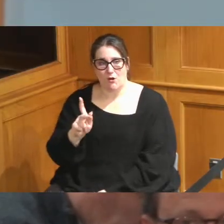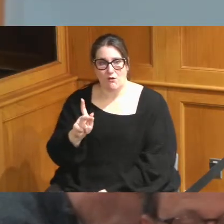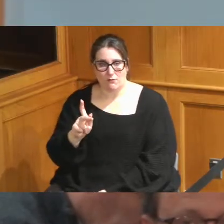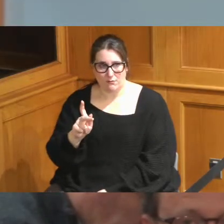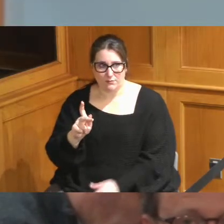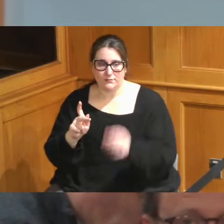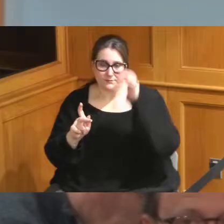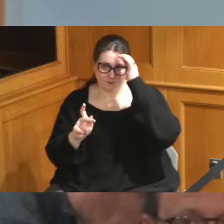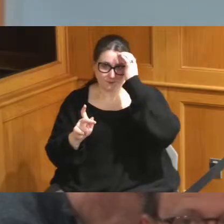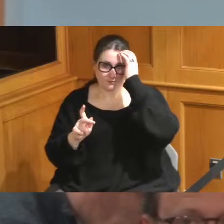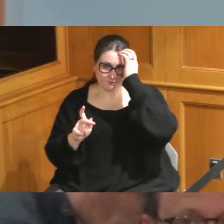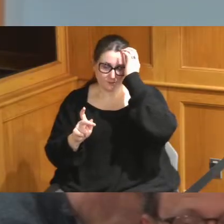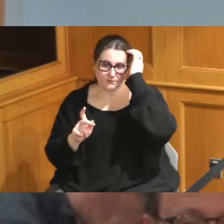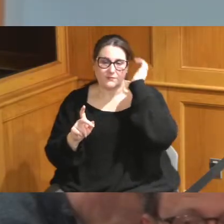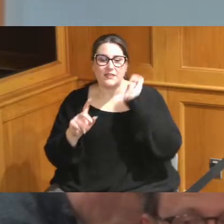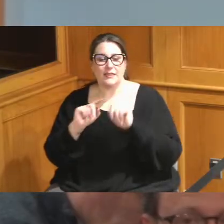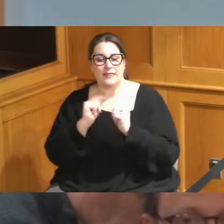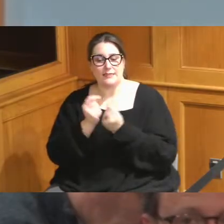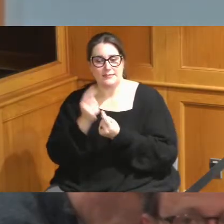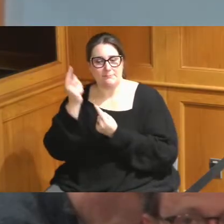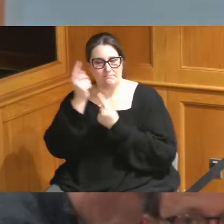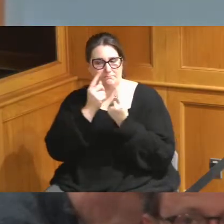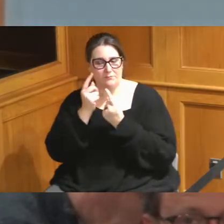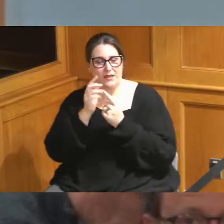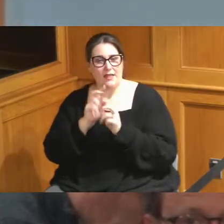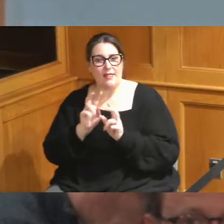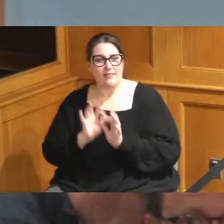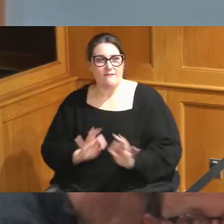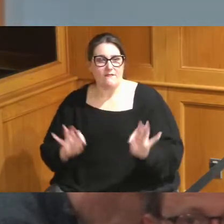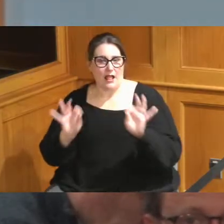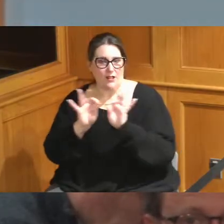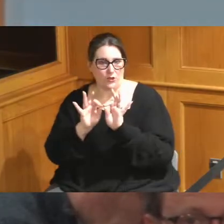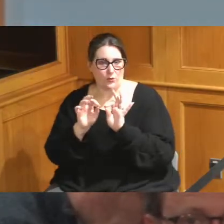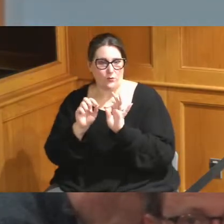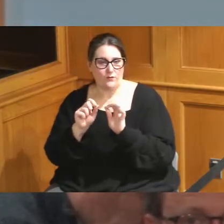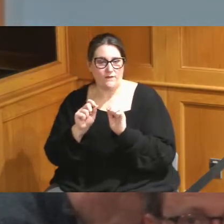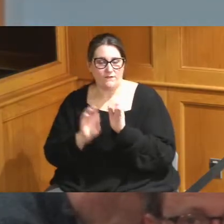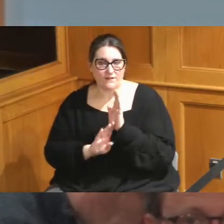our our team really considered is what's the value of development close to sister park and with views